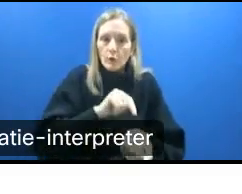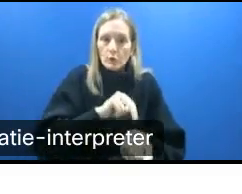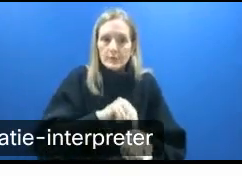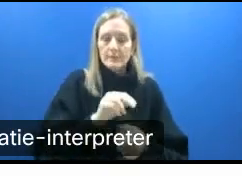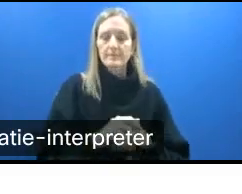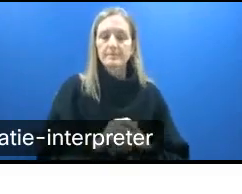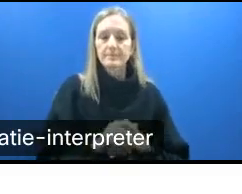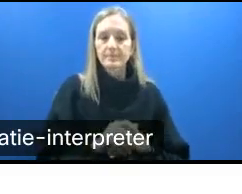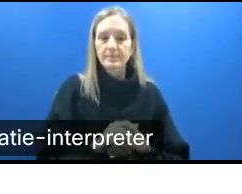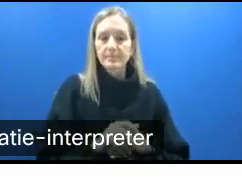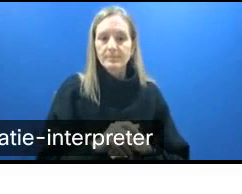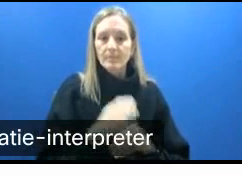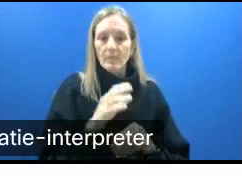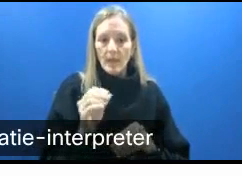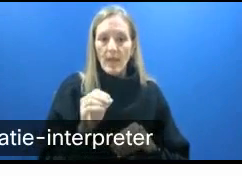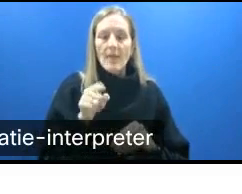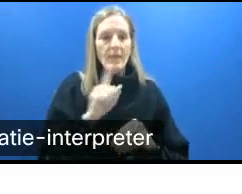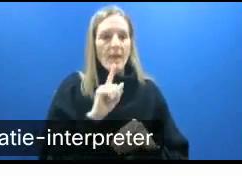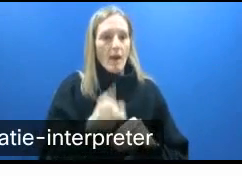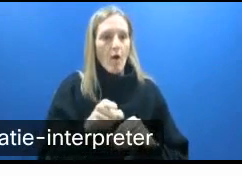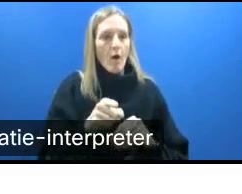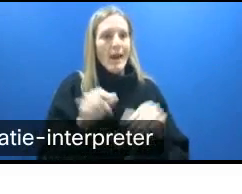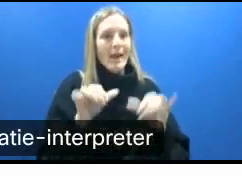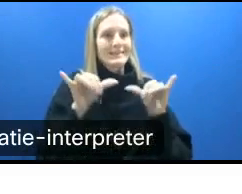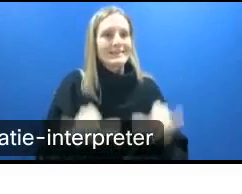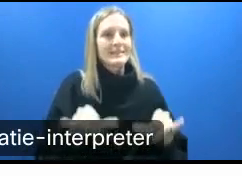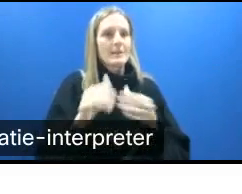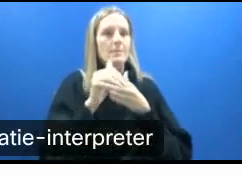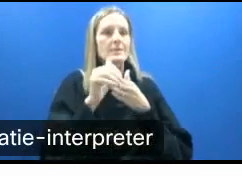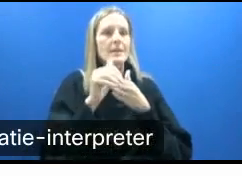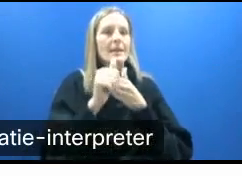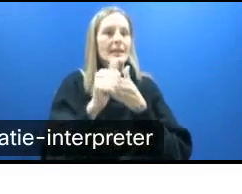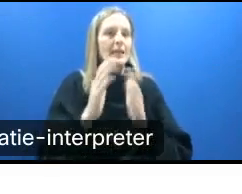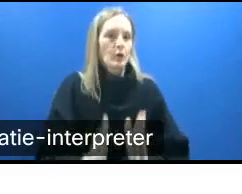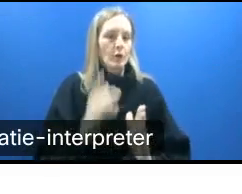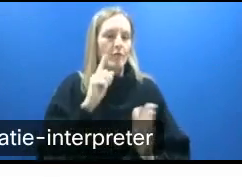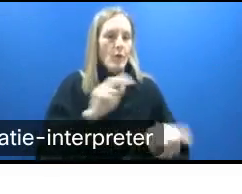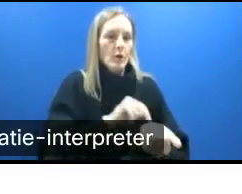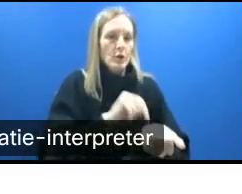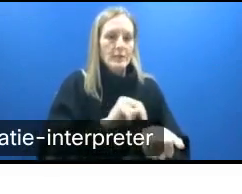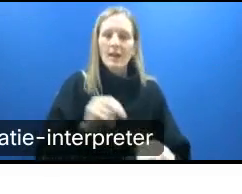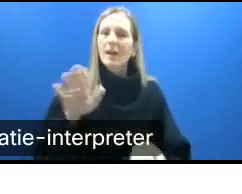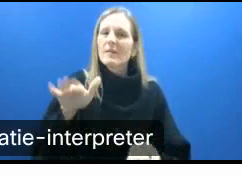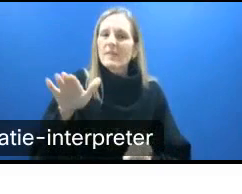Is the system leader in nursing communications? Excuse me, this change that could you please conclude in the next minute?